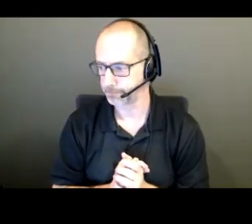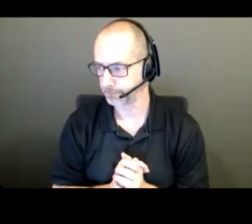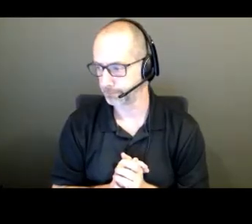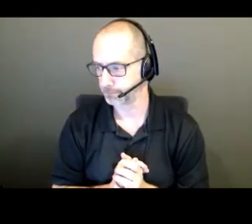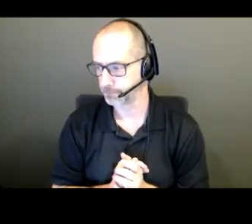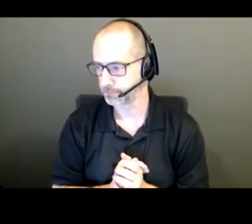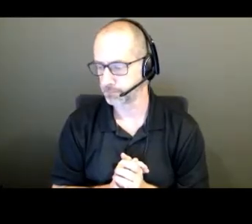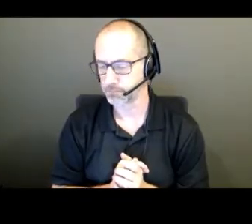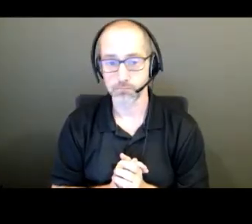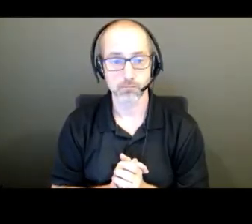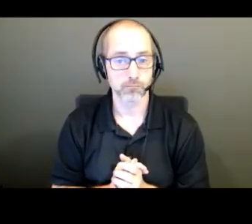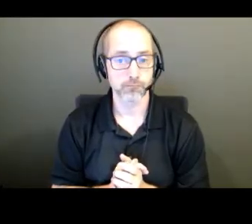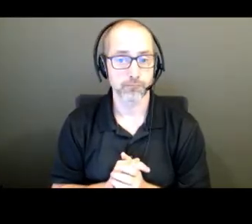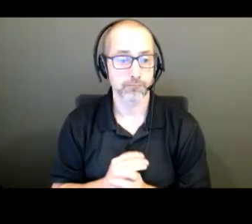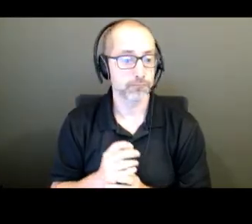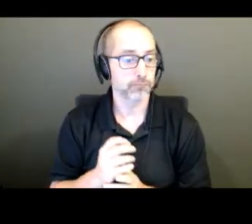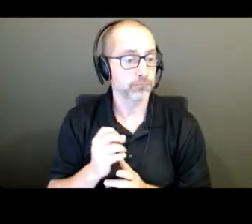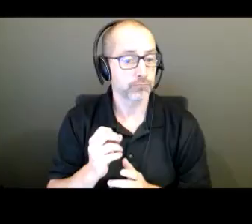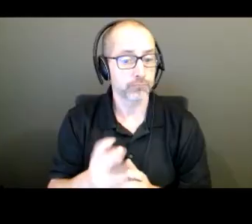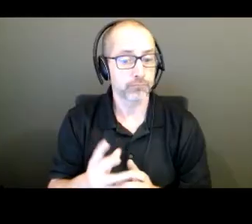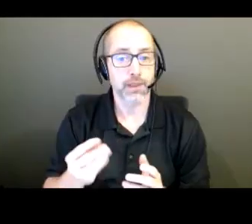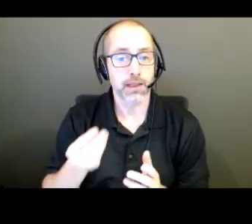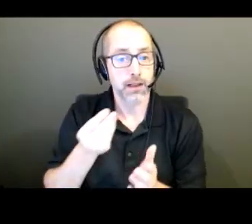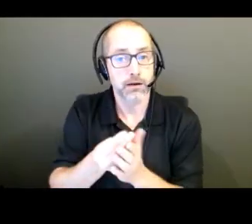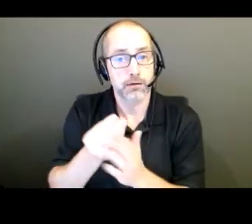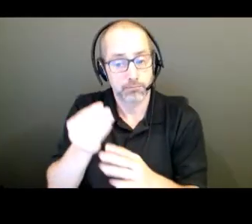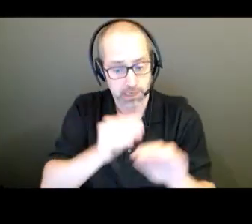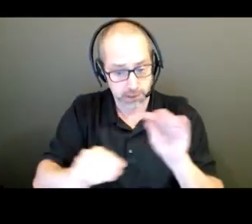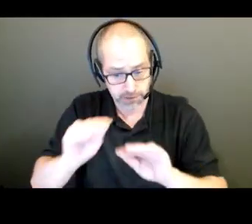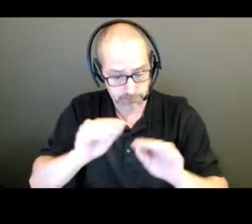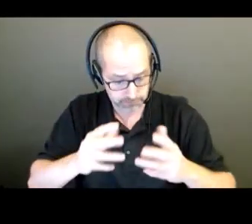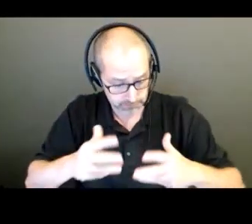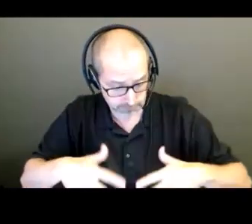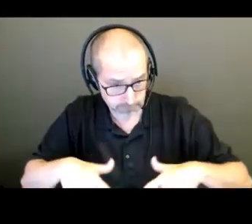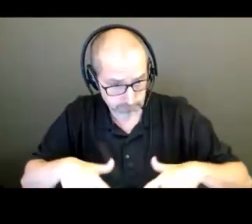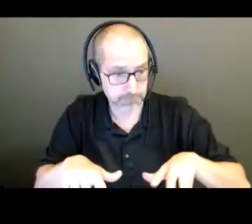Okay, so once you've completed your budget, you'll move on to the Last Details